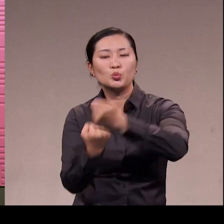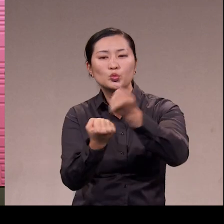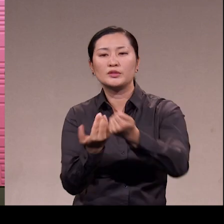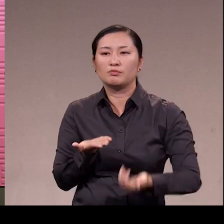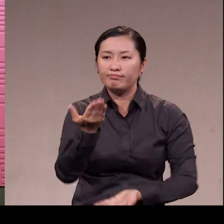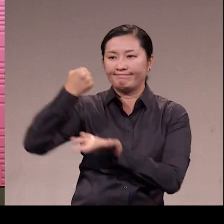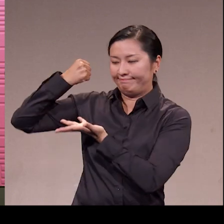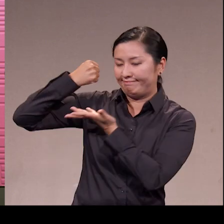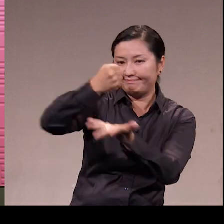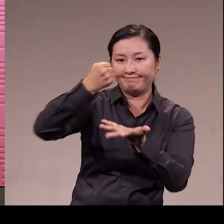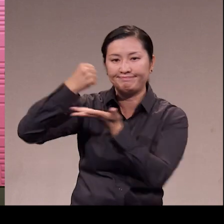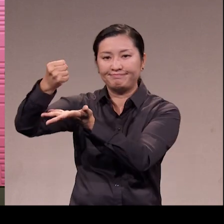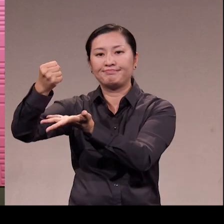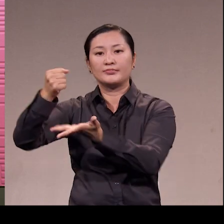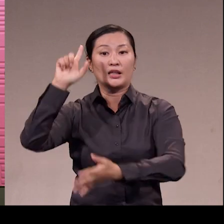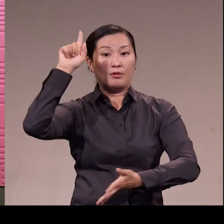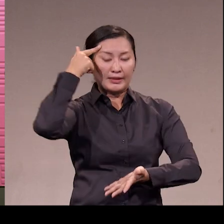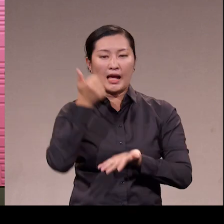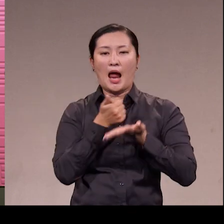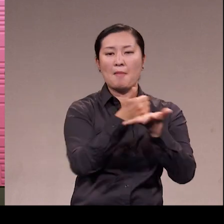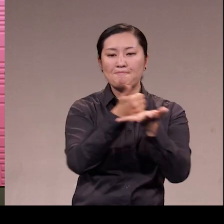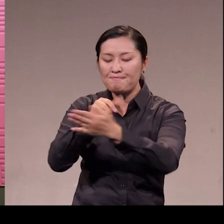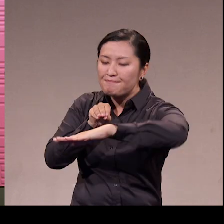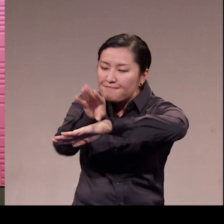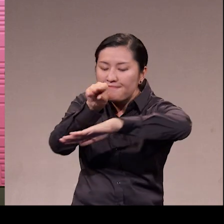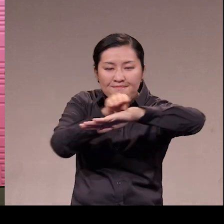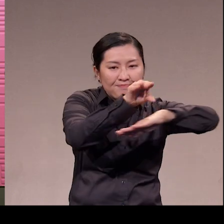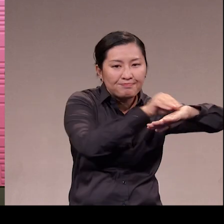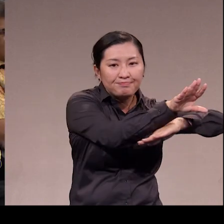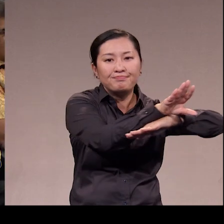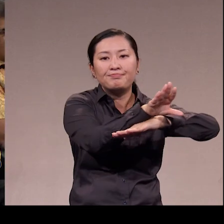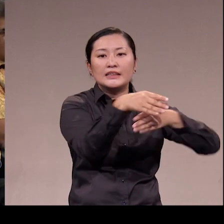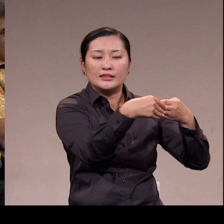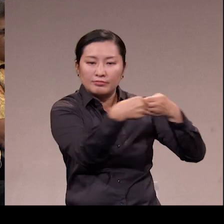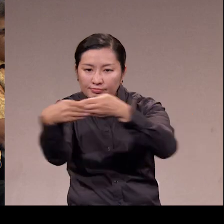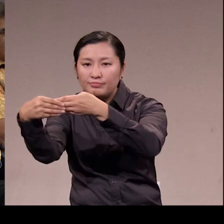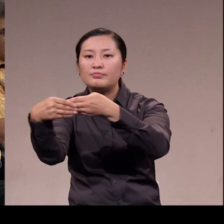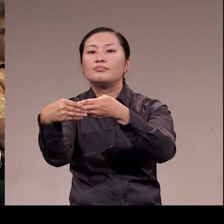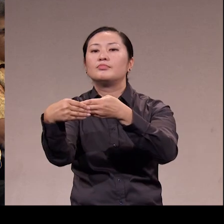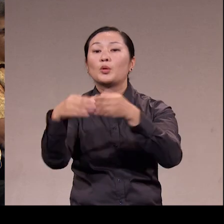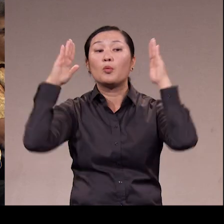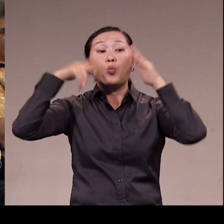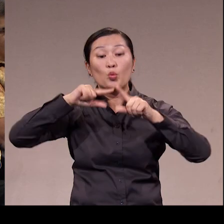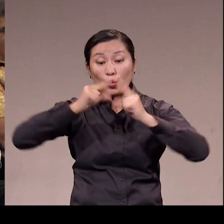and also by providing leadership by Malay-Muslim Ministers and MPs